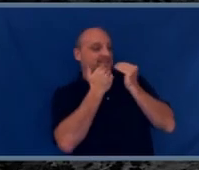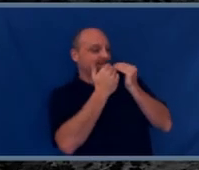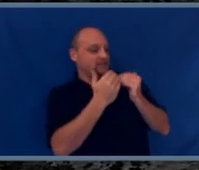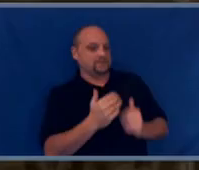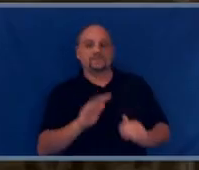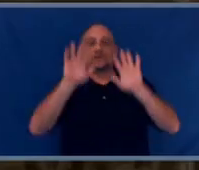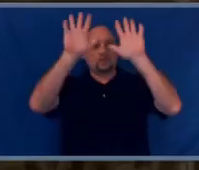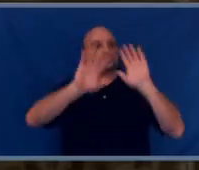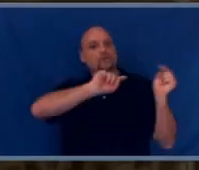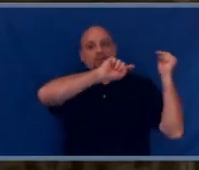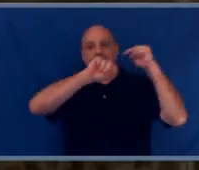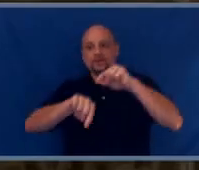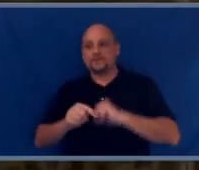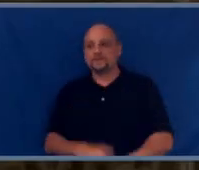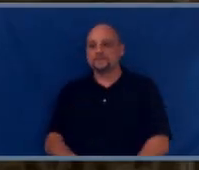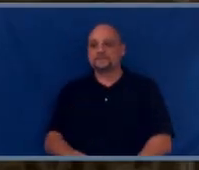THANK YOU FOR JOINING US AT HOME.